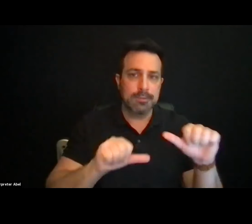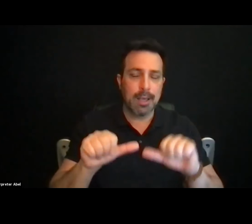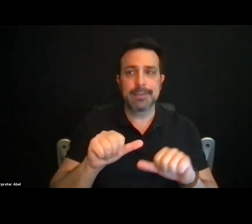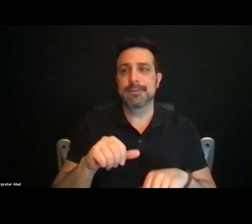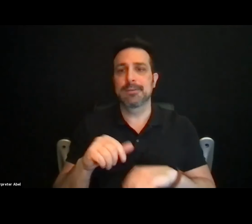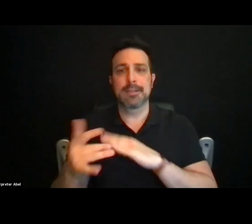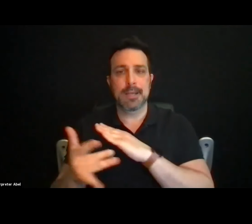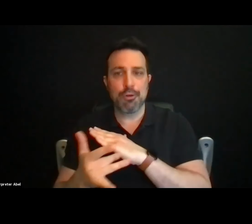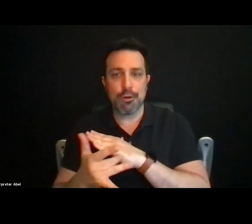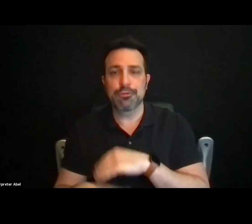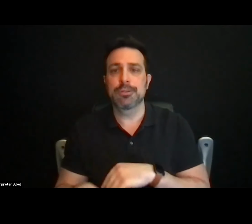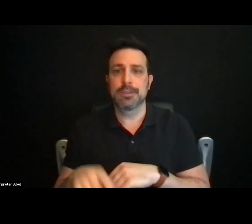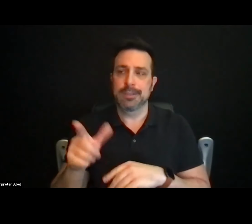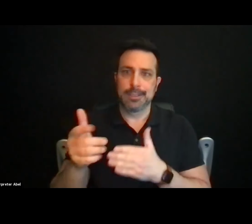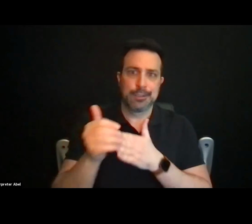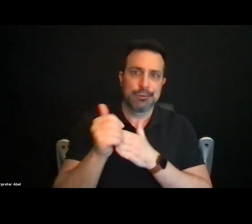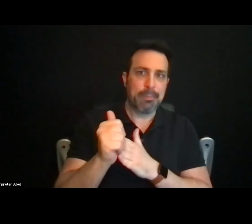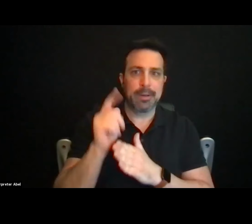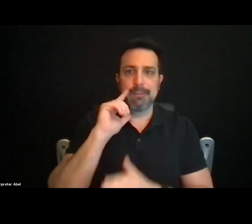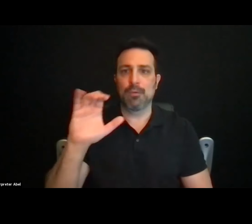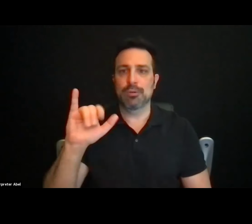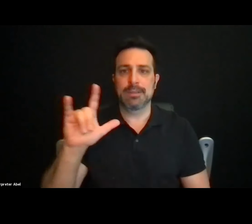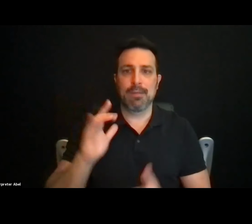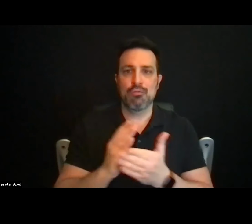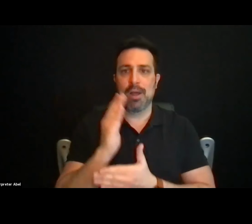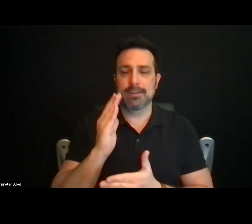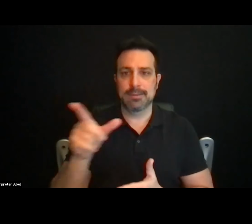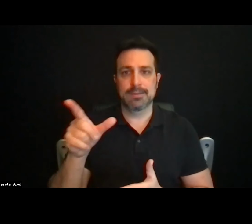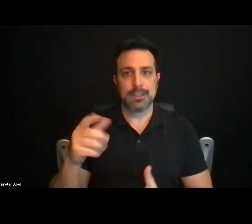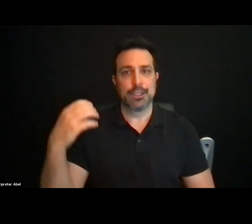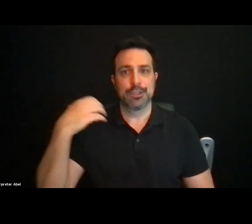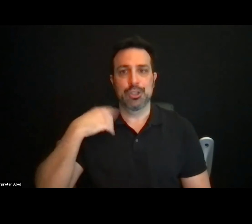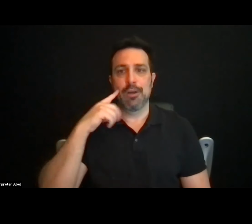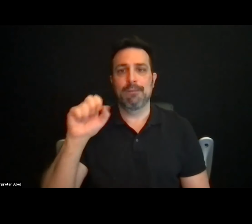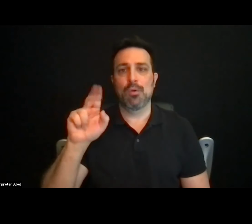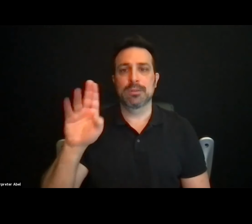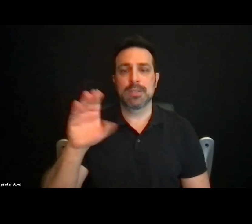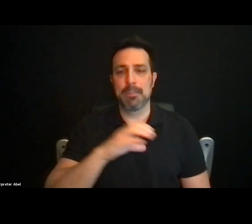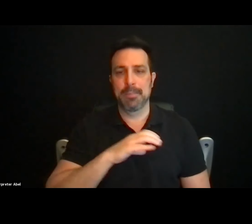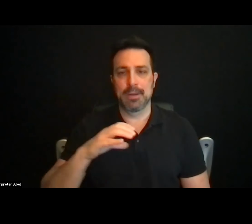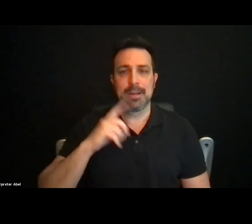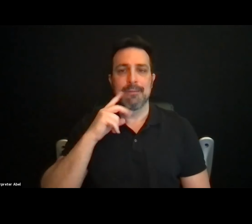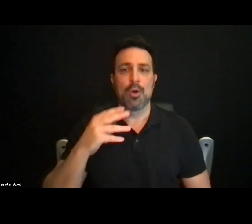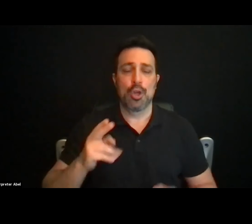and protect our planet for future generations. The congresswoman is also a leader on the committee of science,